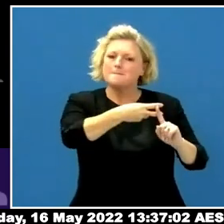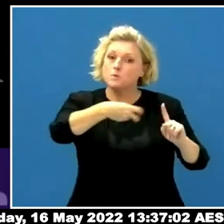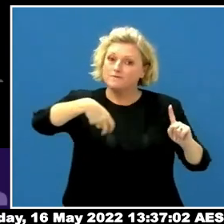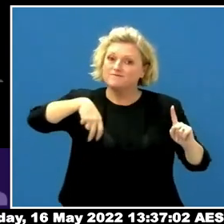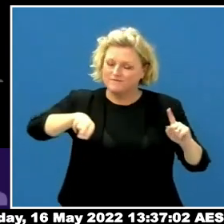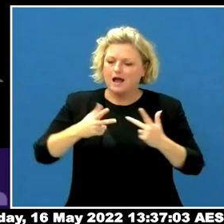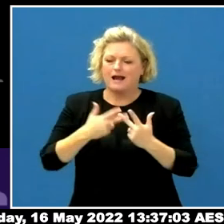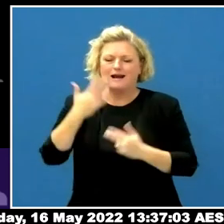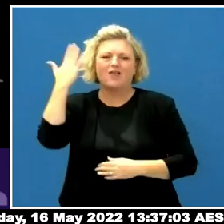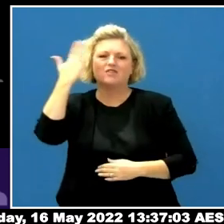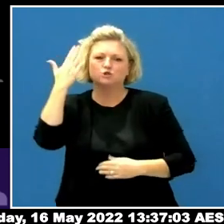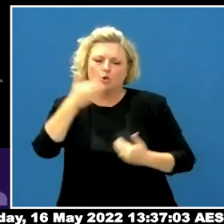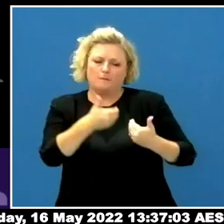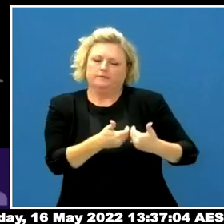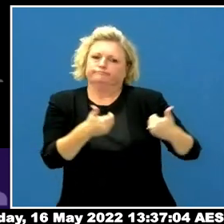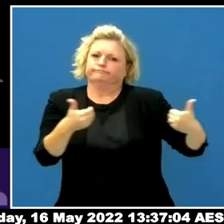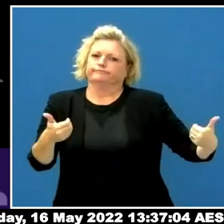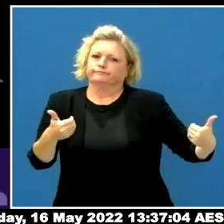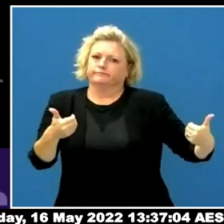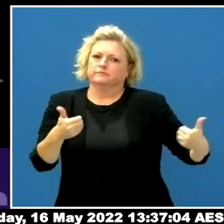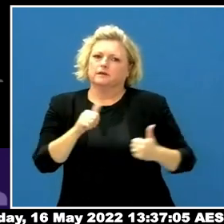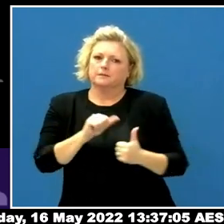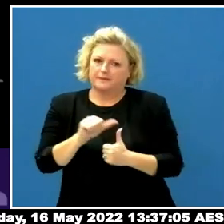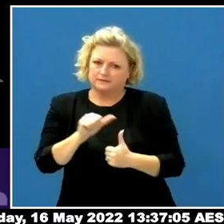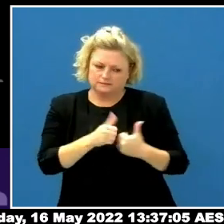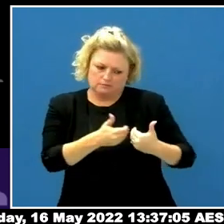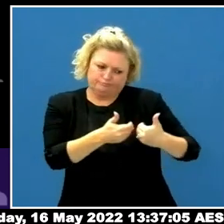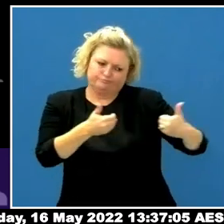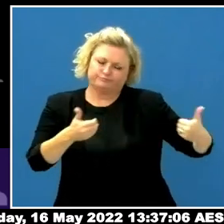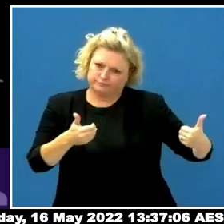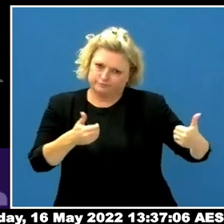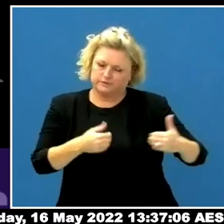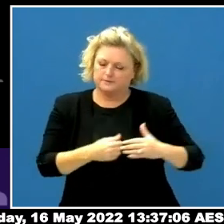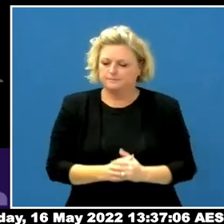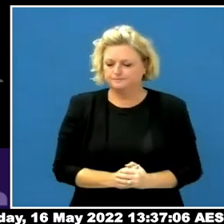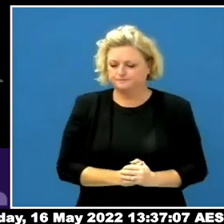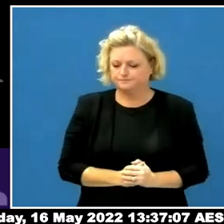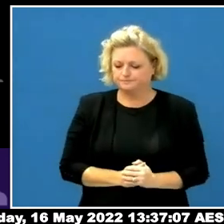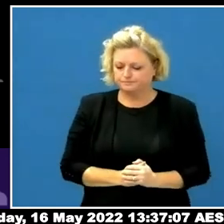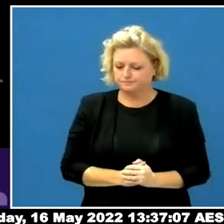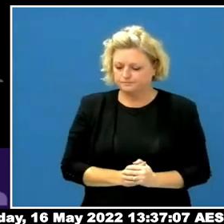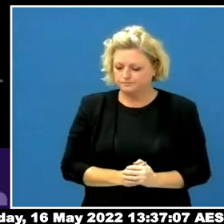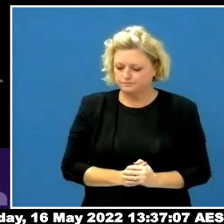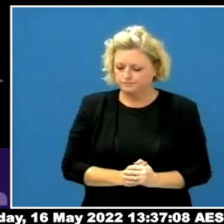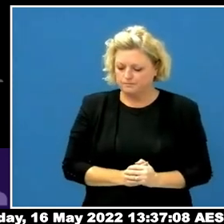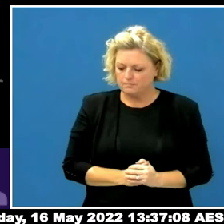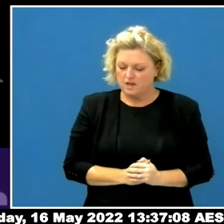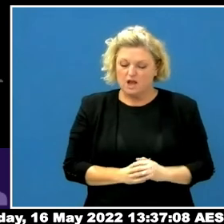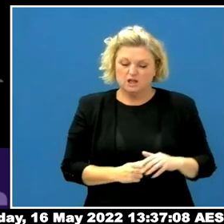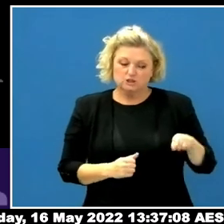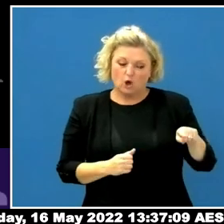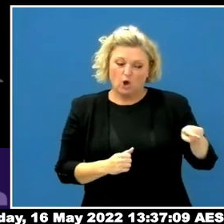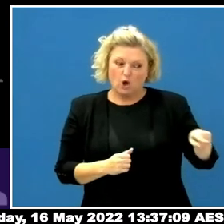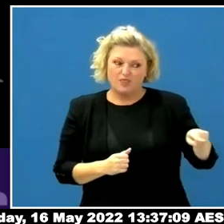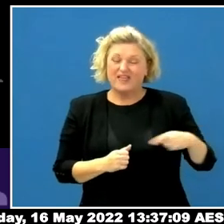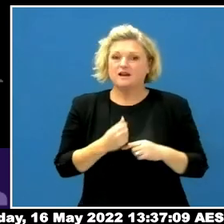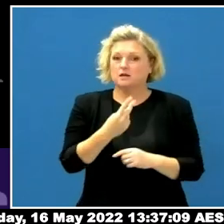2010, till 2016 where I was physically injured to the point of medical retirement.